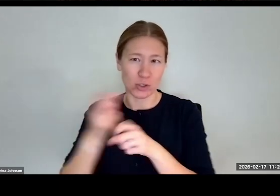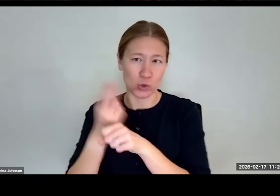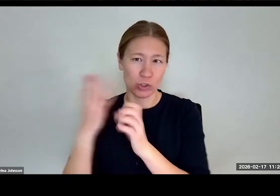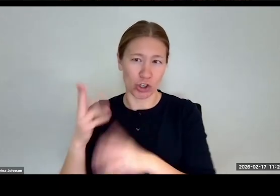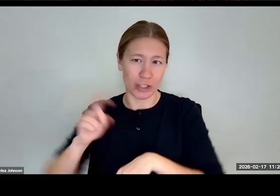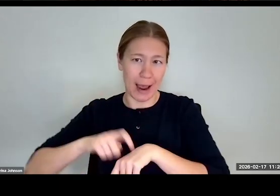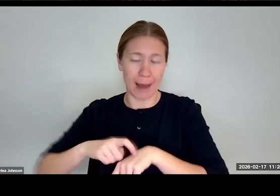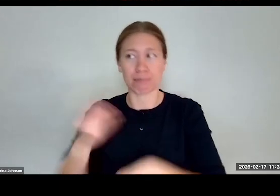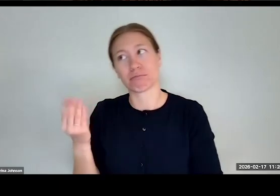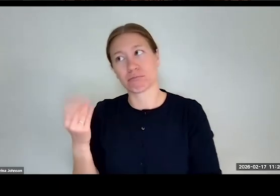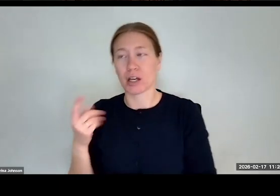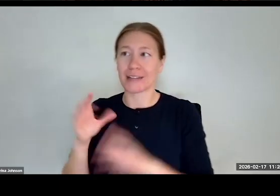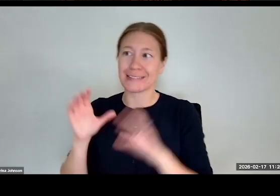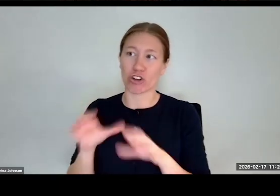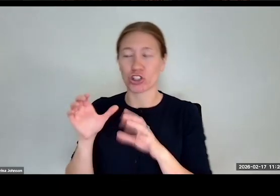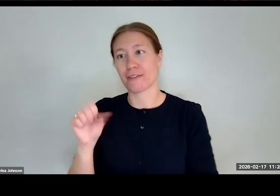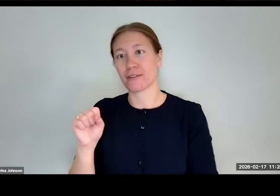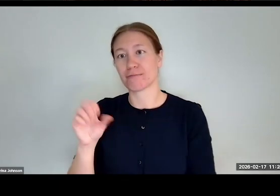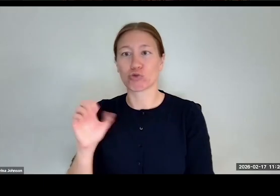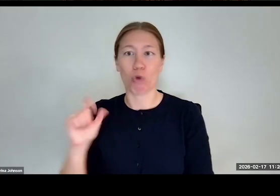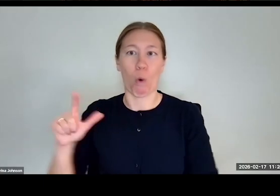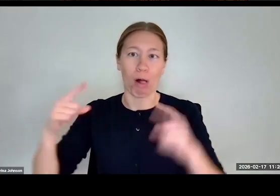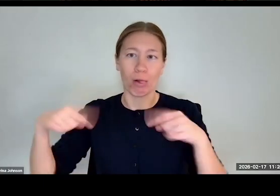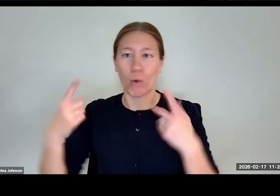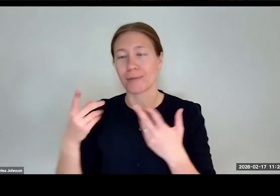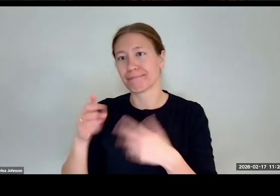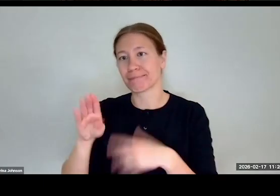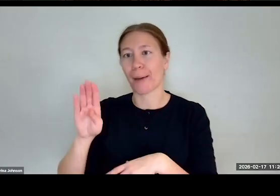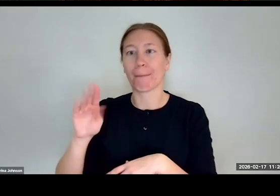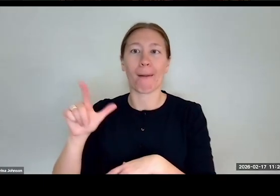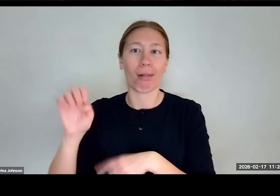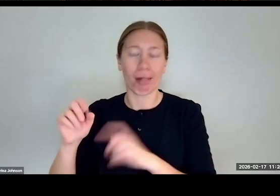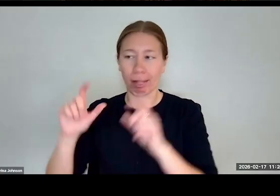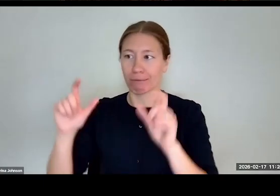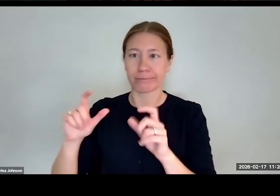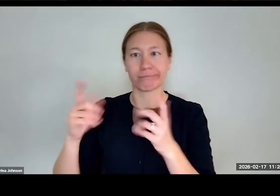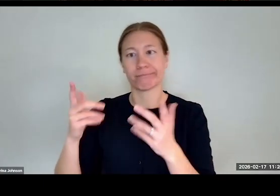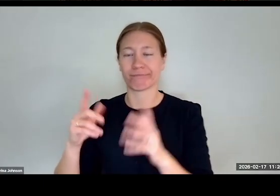decorative scroll or, or like fun bubble element. Like it's, it's often not important